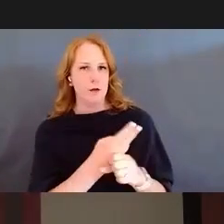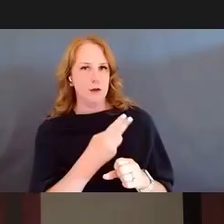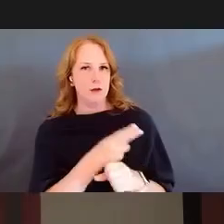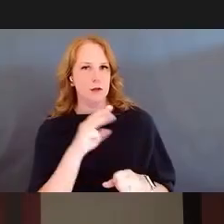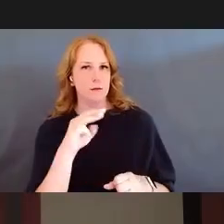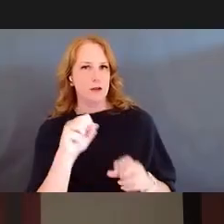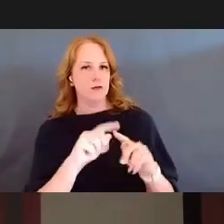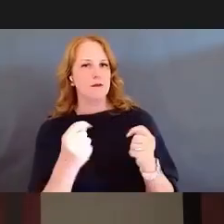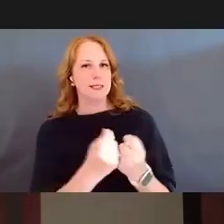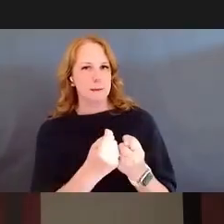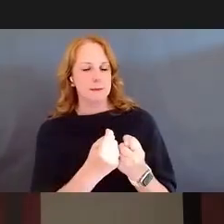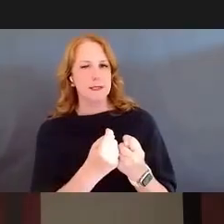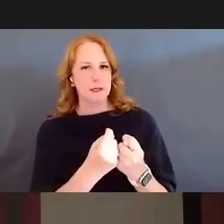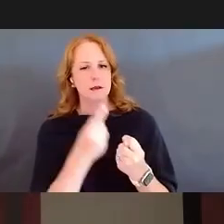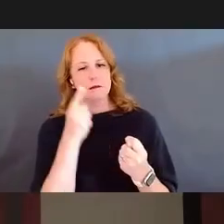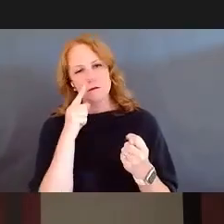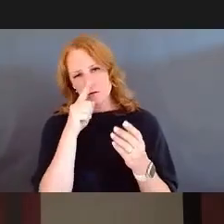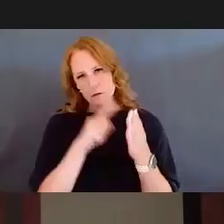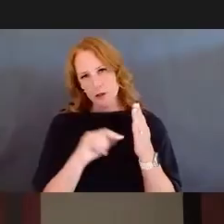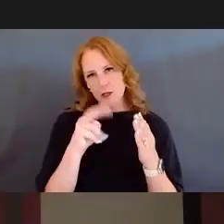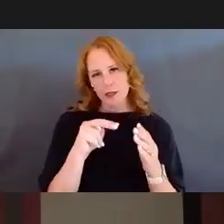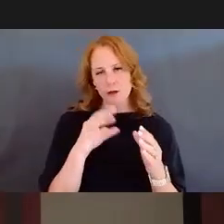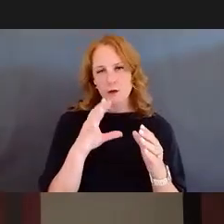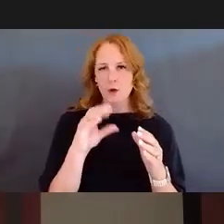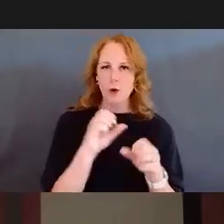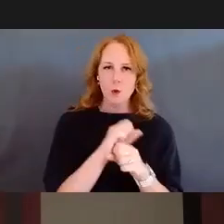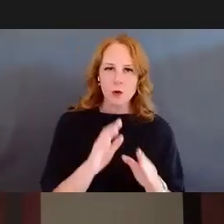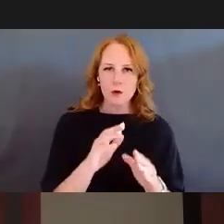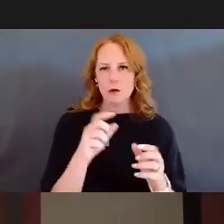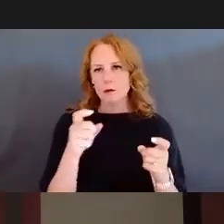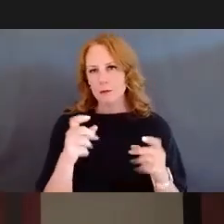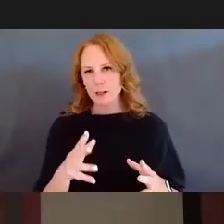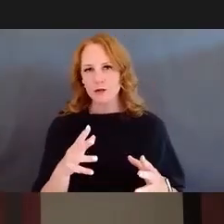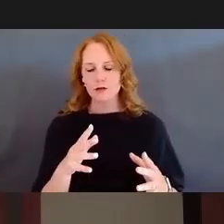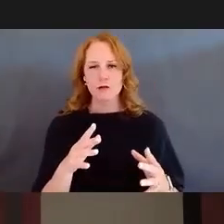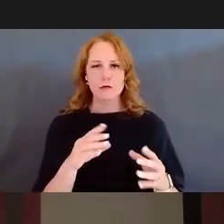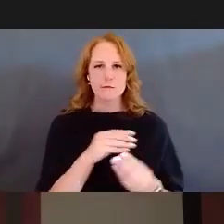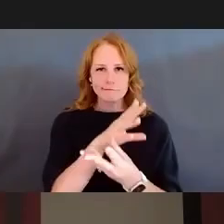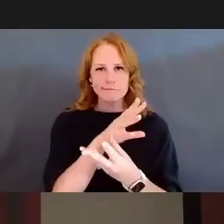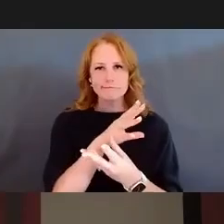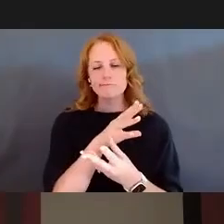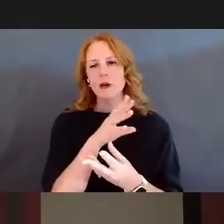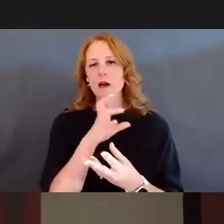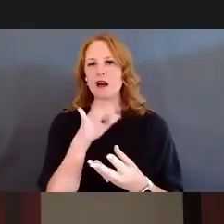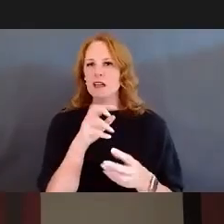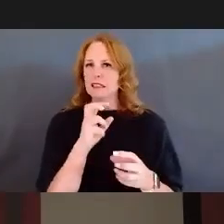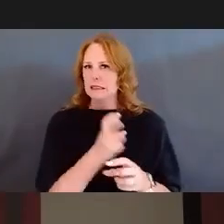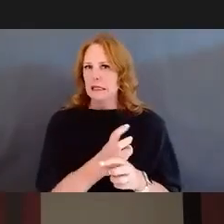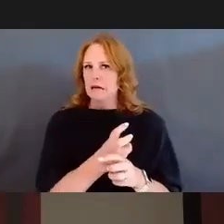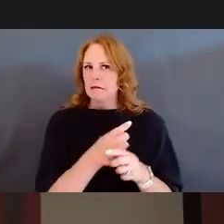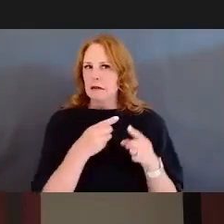during CO to check in with co-workers and managers and that that was kind of tough times during co